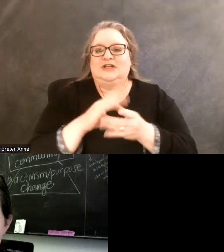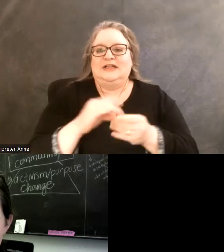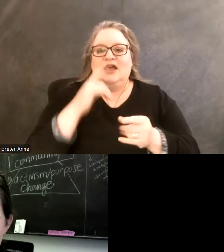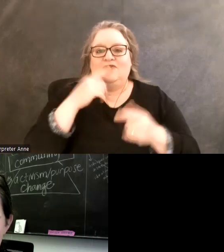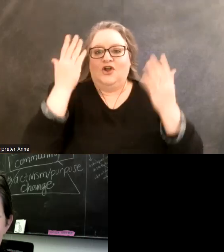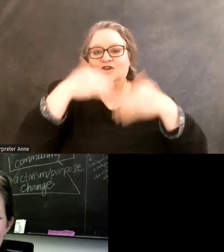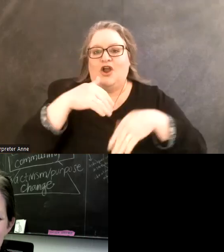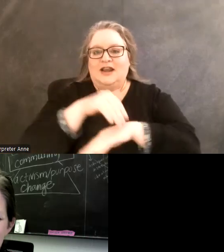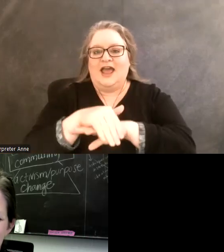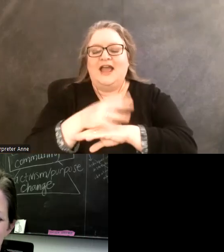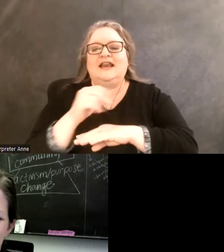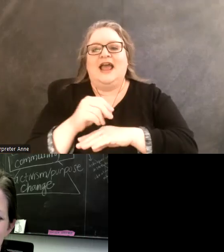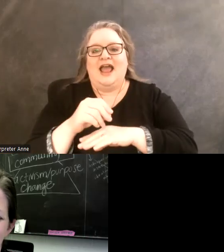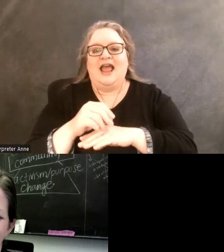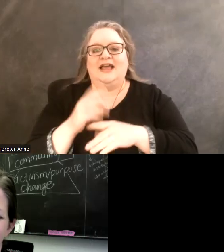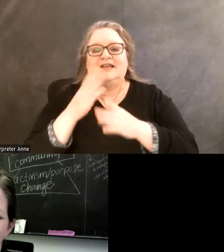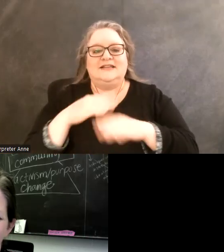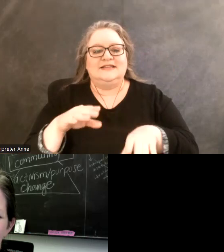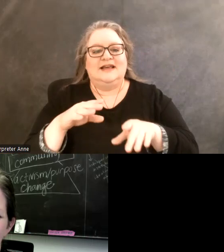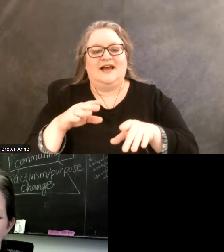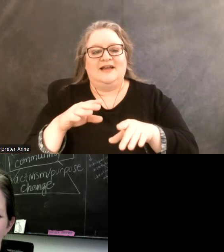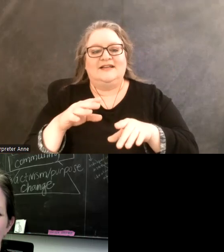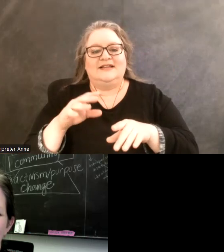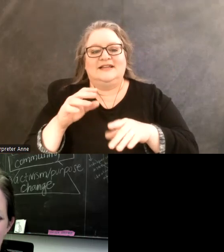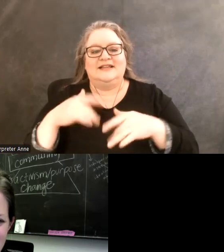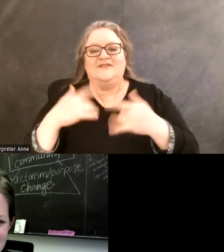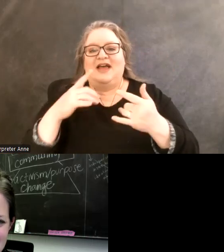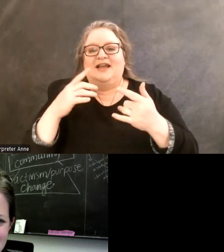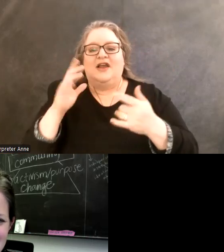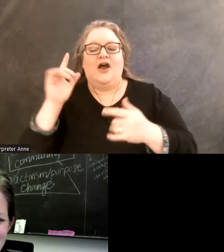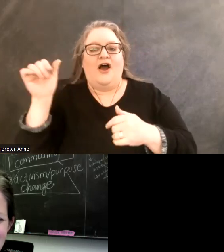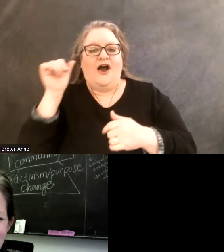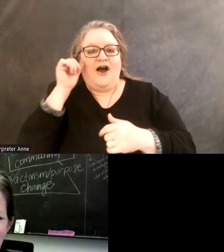and The Asylum Presents: Audio Horror podcasts.